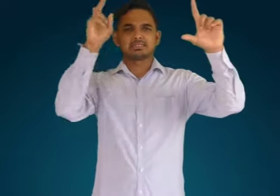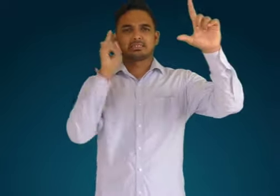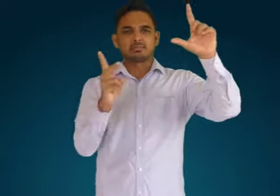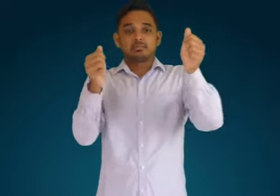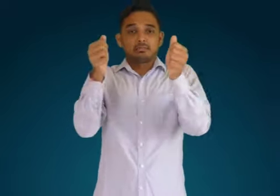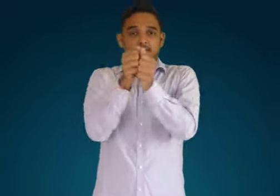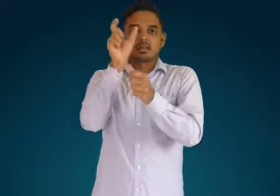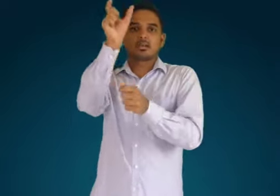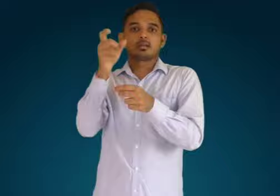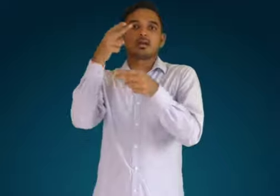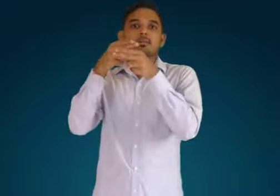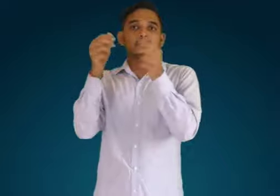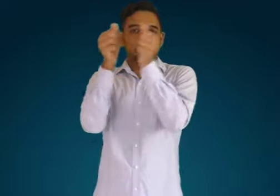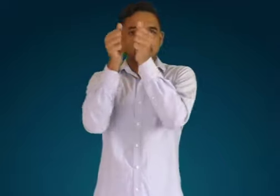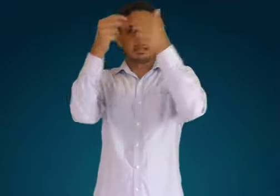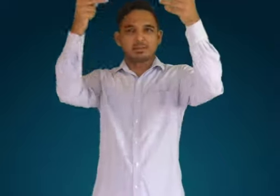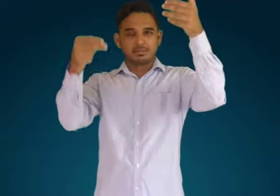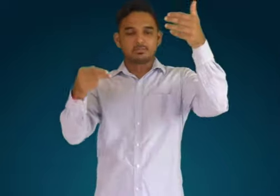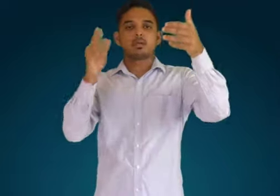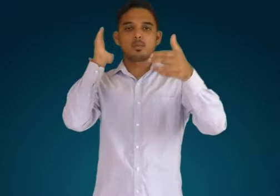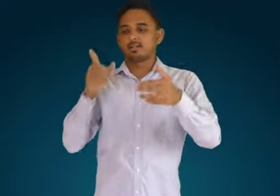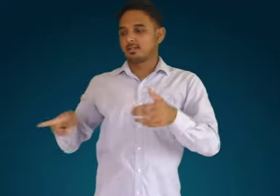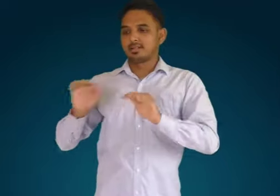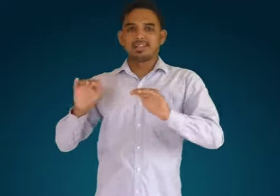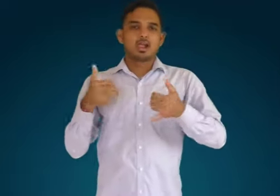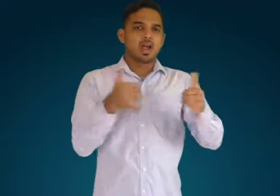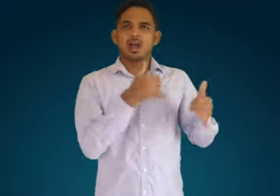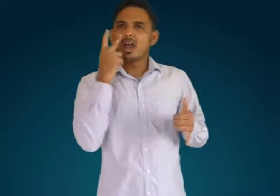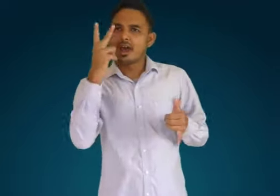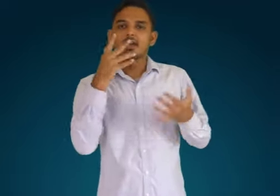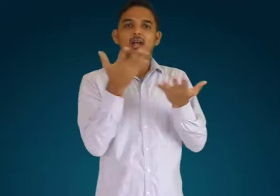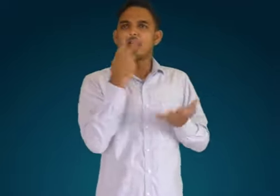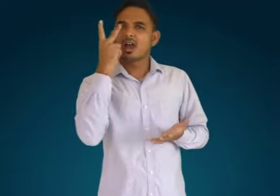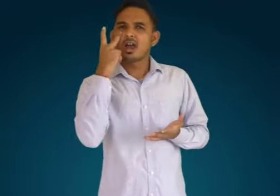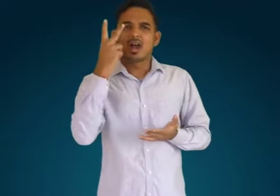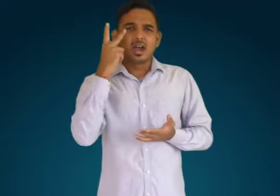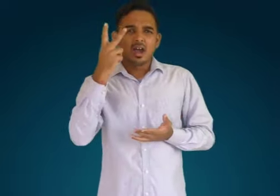did you see the drawing what do you think is the use of this activity